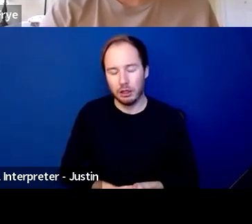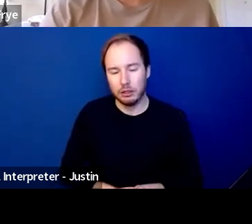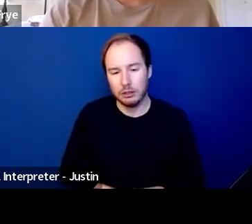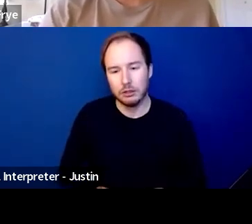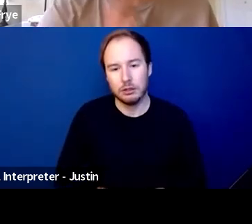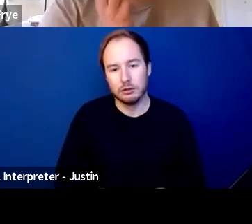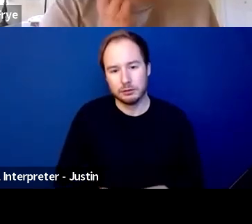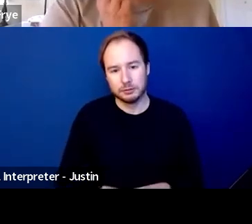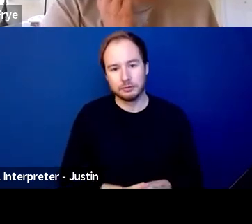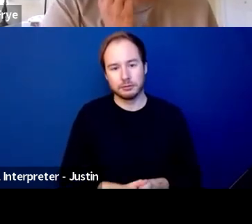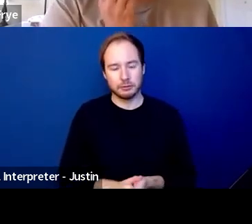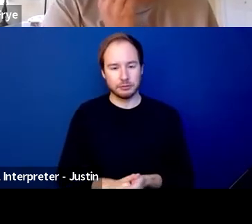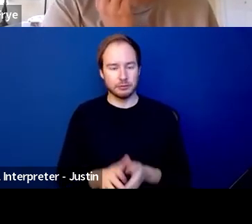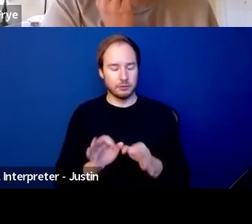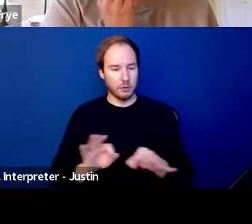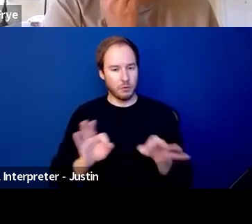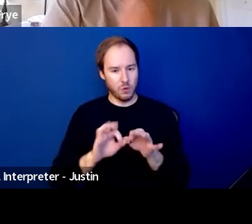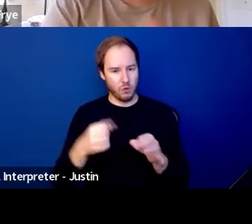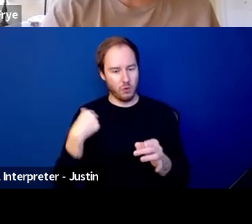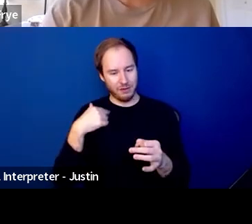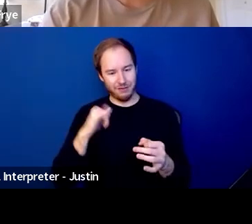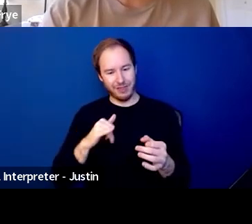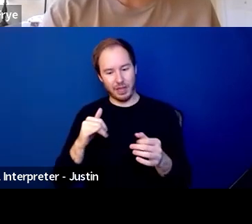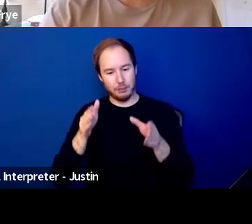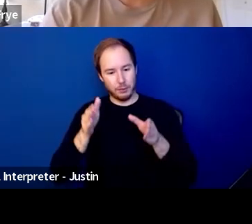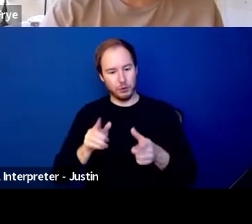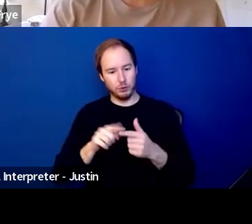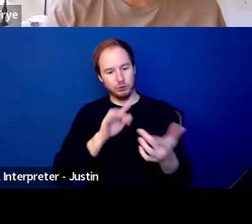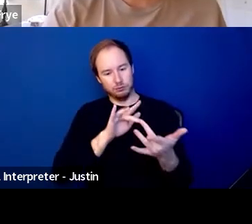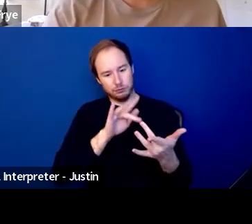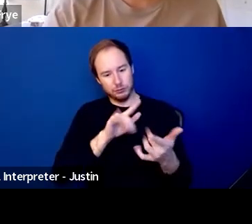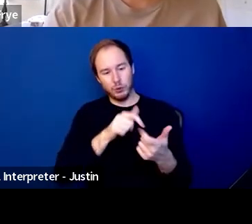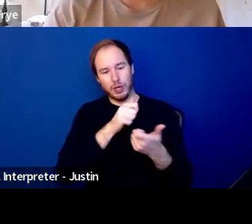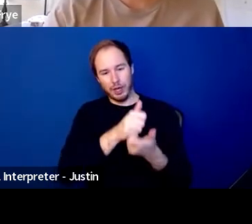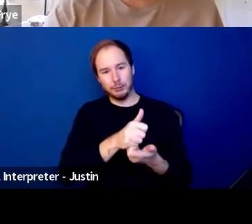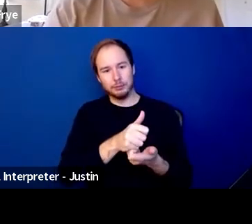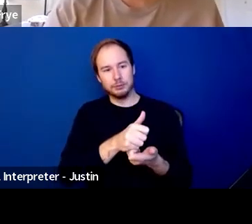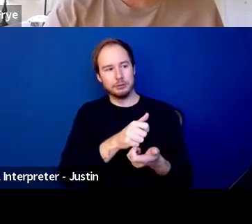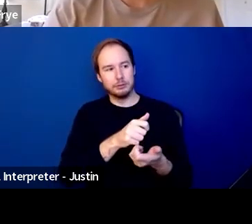that outreach worker that can help support them into that, into that care.